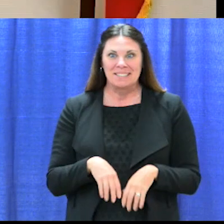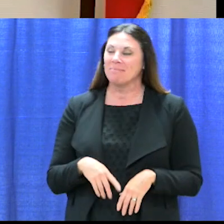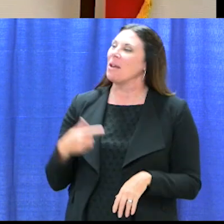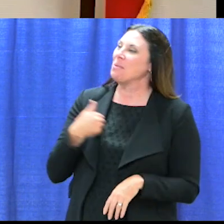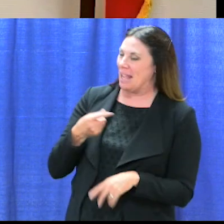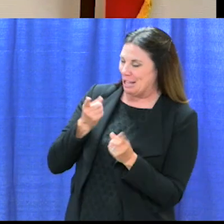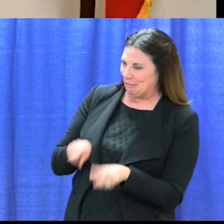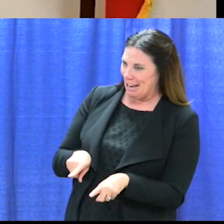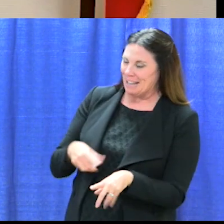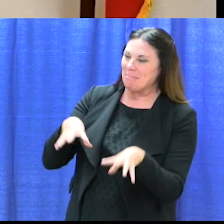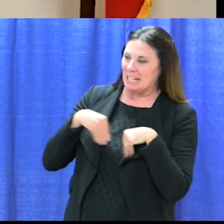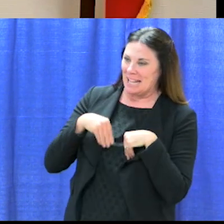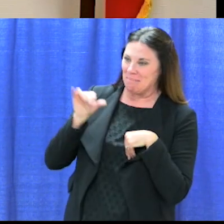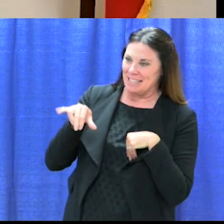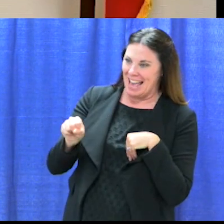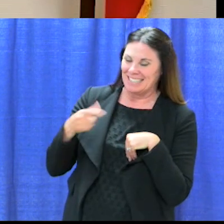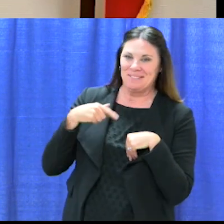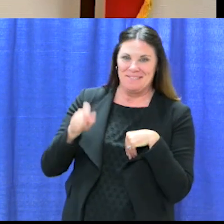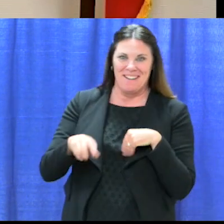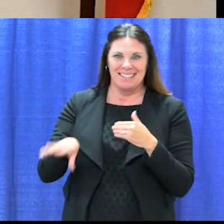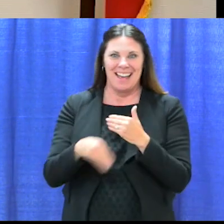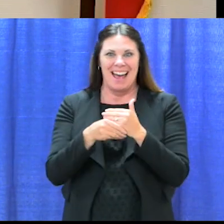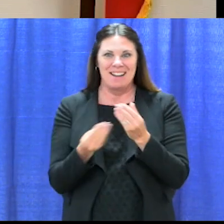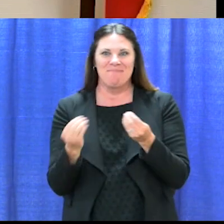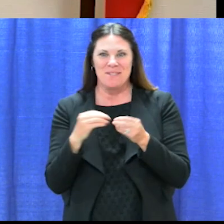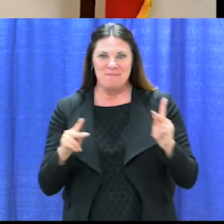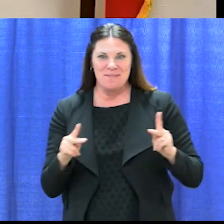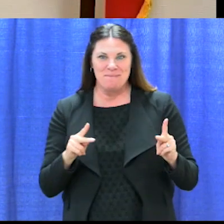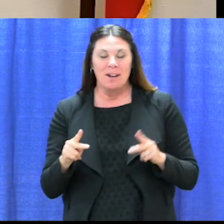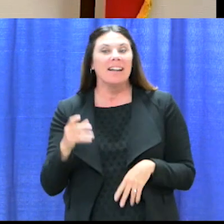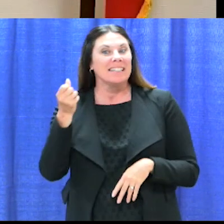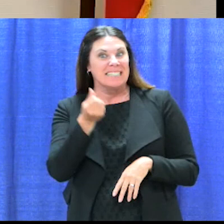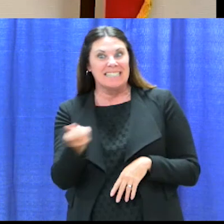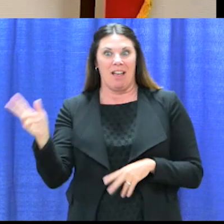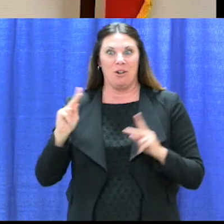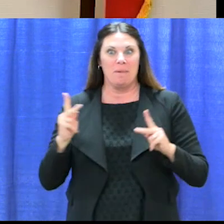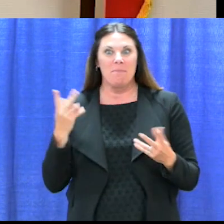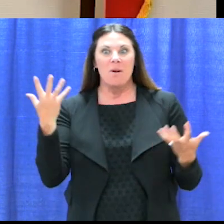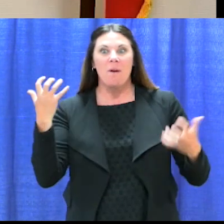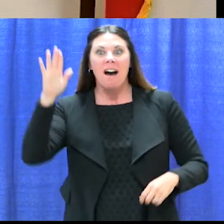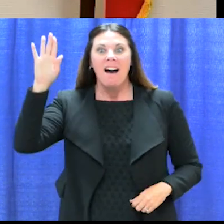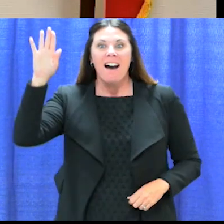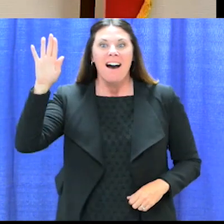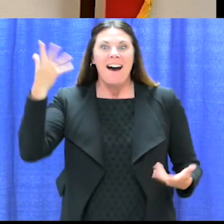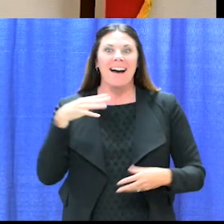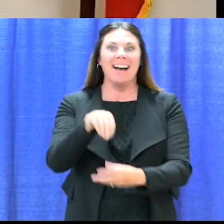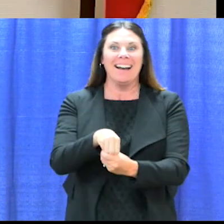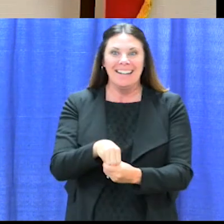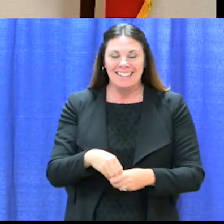We know that there are many who wish to participate. The members of the task force will be discussing this at the meeting next week and getting